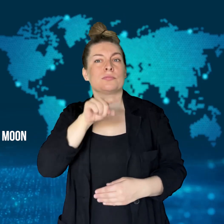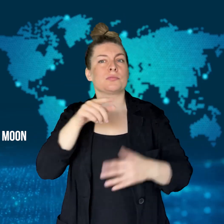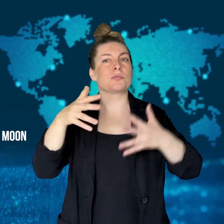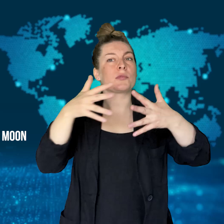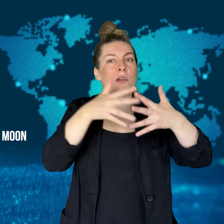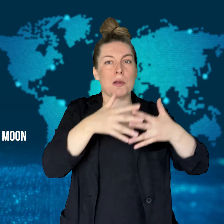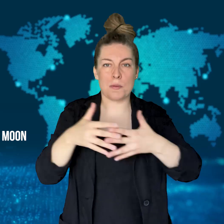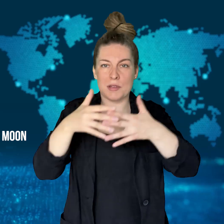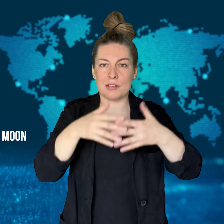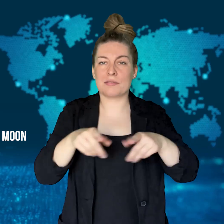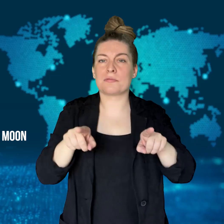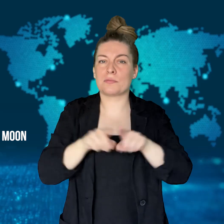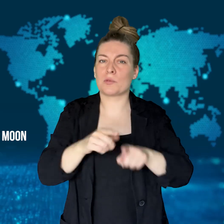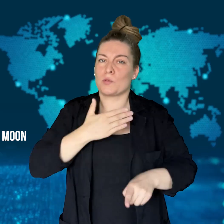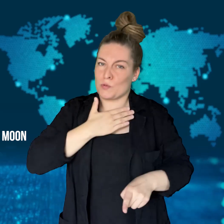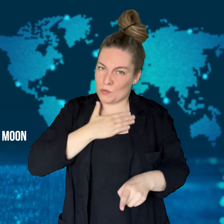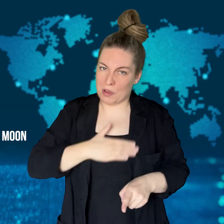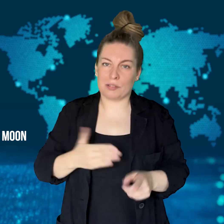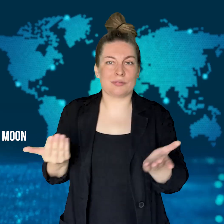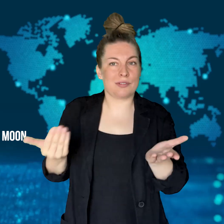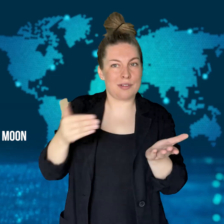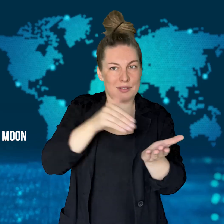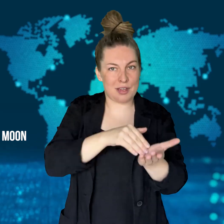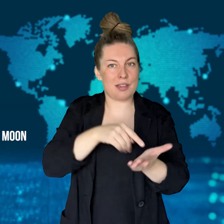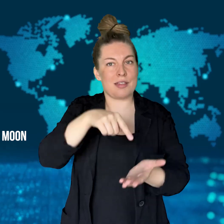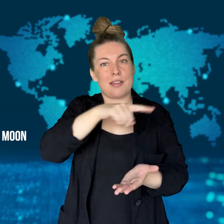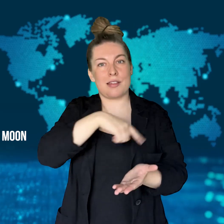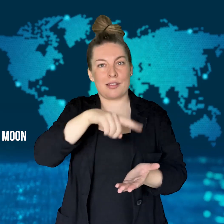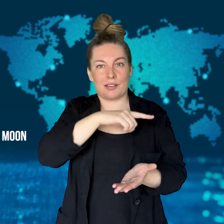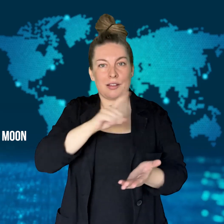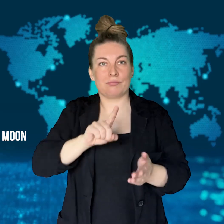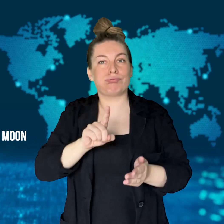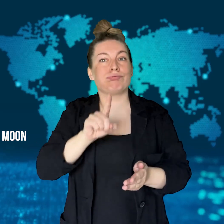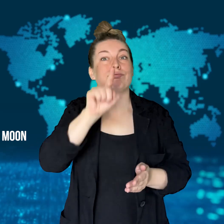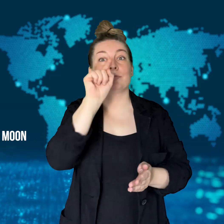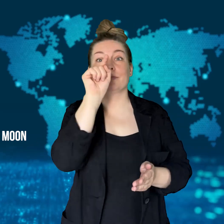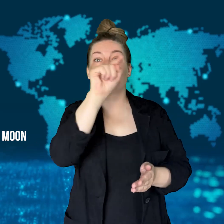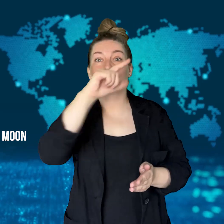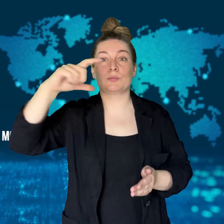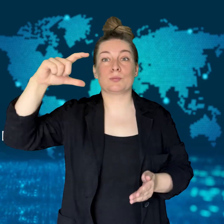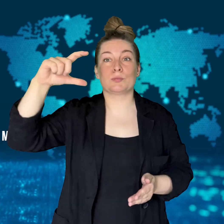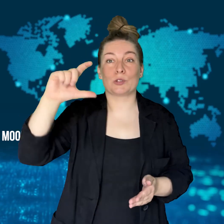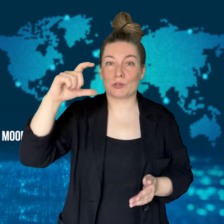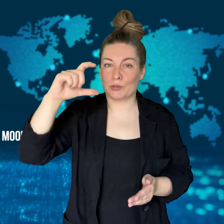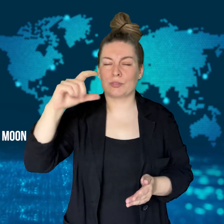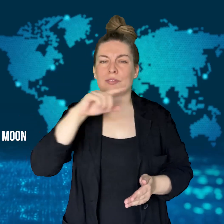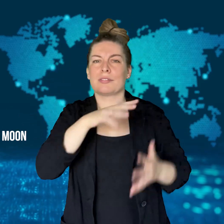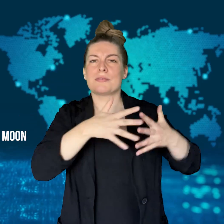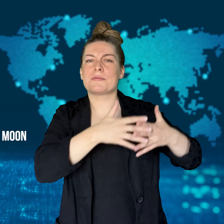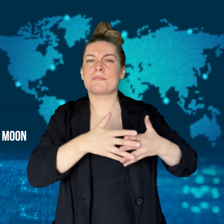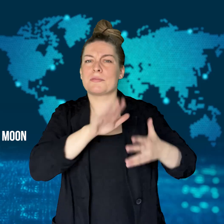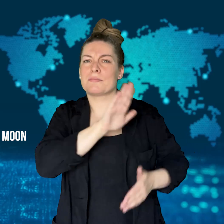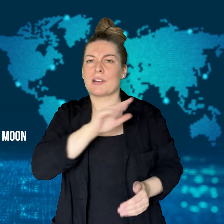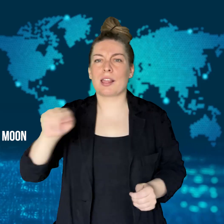The US plans to put astronauts back on the Moon by that year,